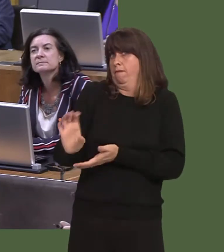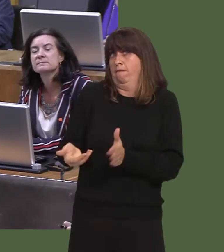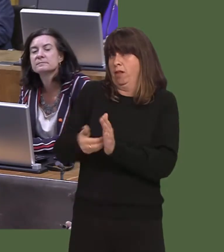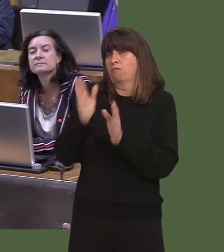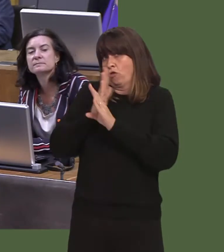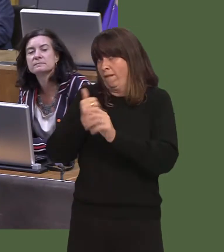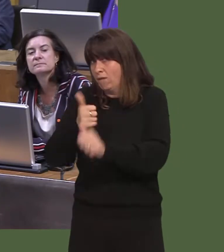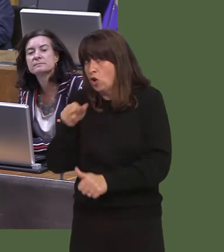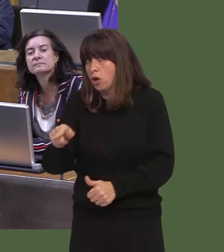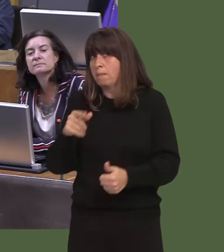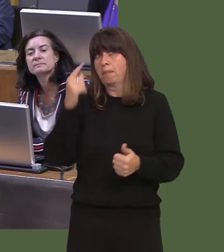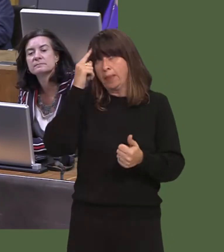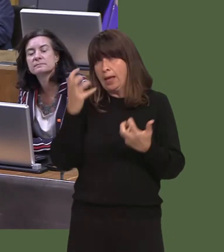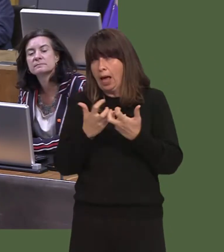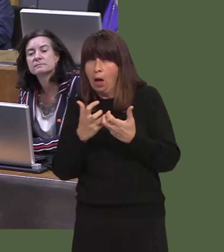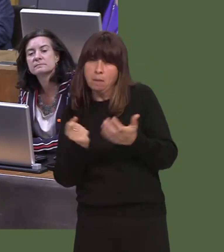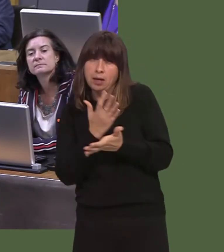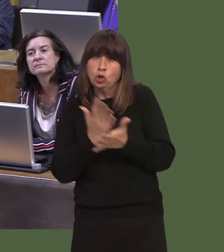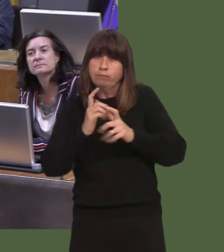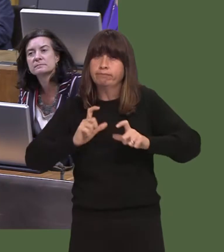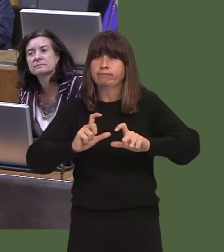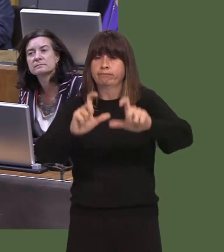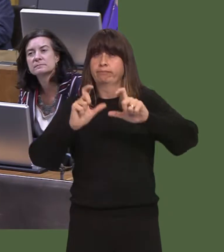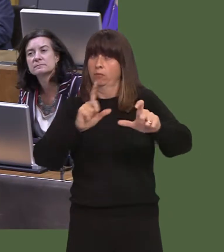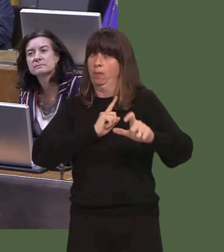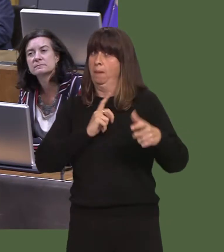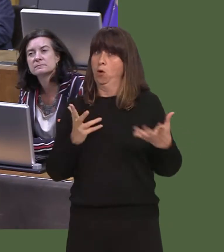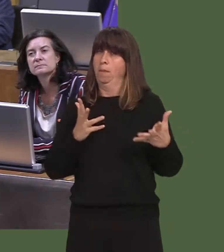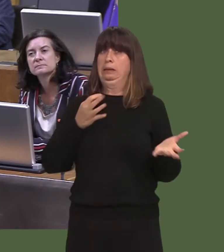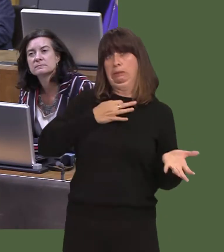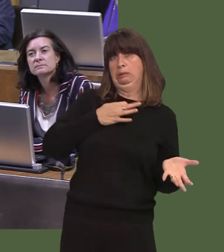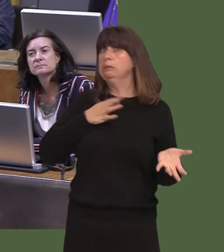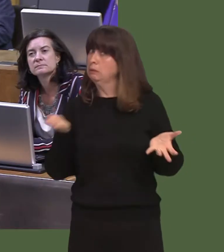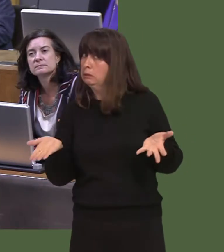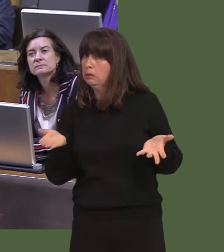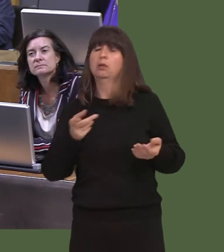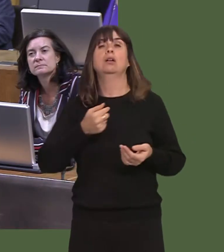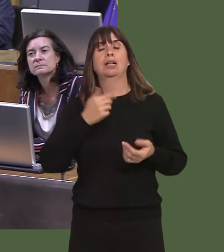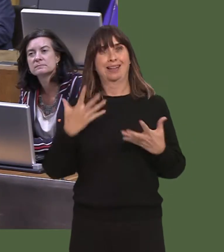Now, that clearly is not a sustainable model for the future, but now that we have the powers